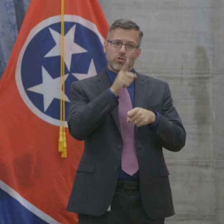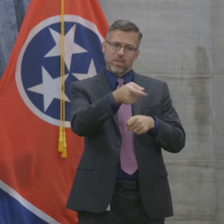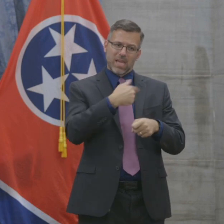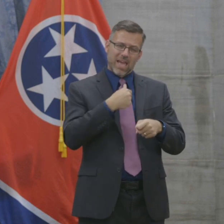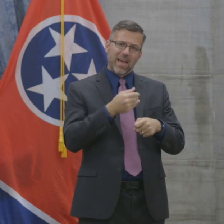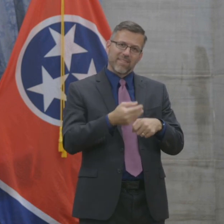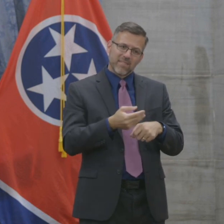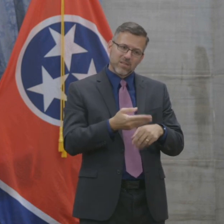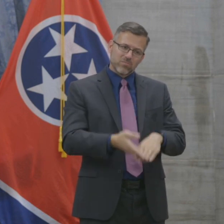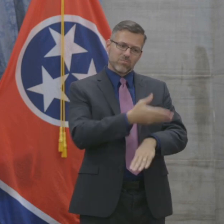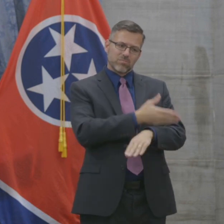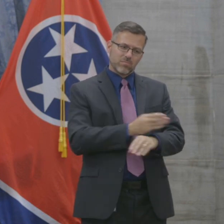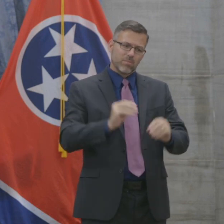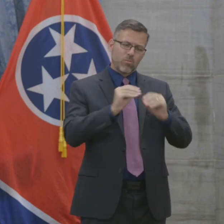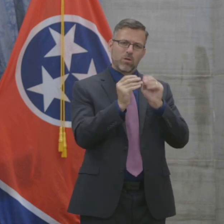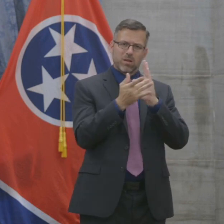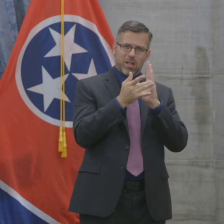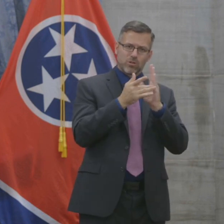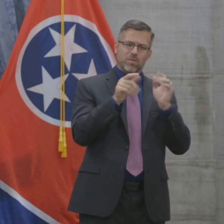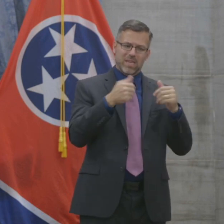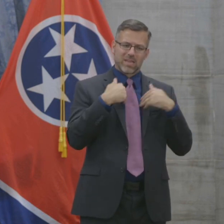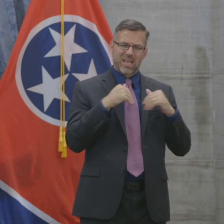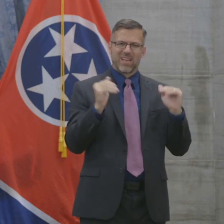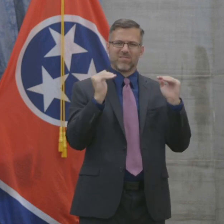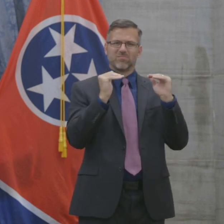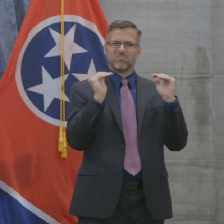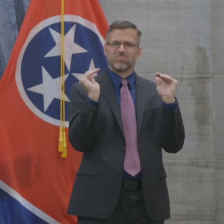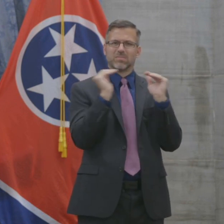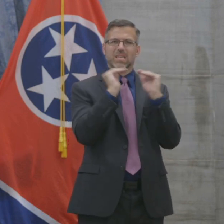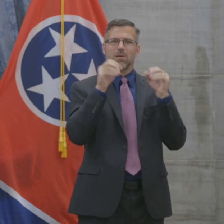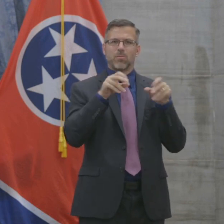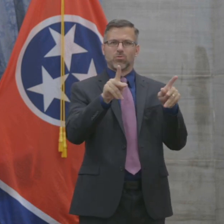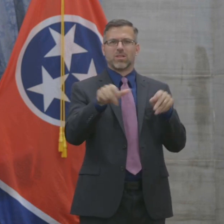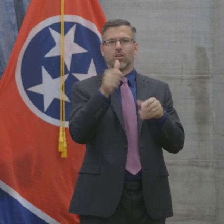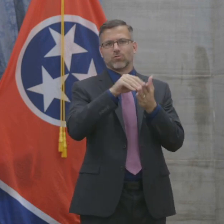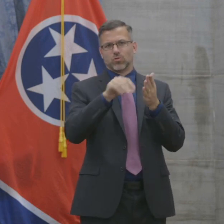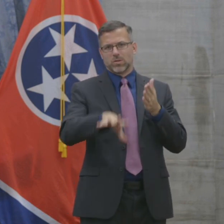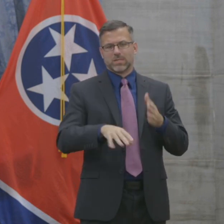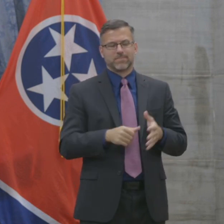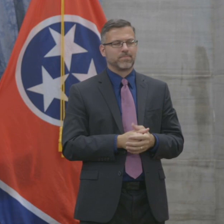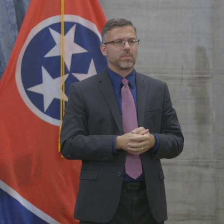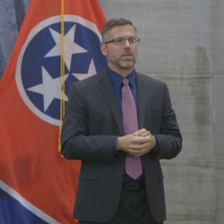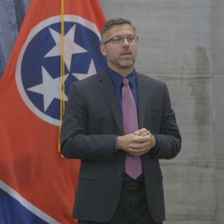also made $8 million available in grants. And that's specifically to help children with disabilities and their